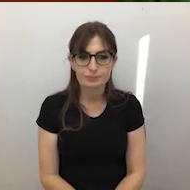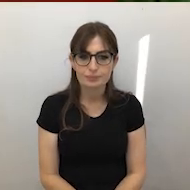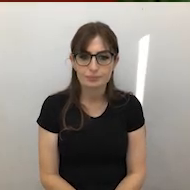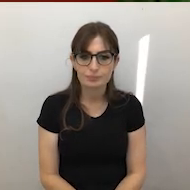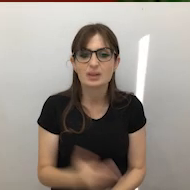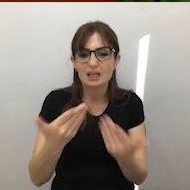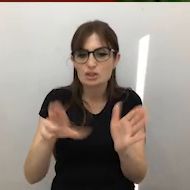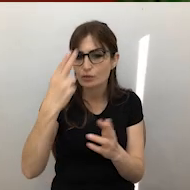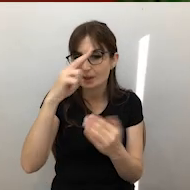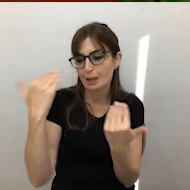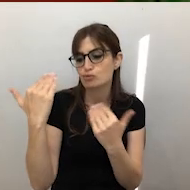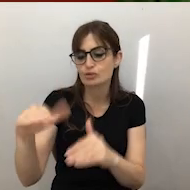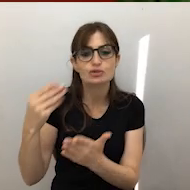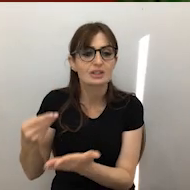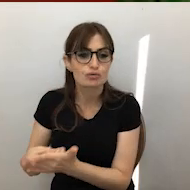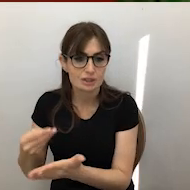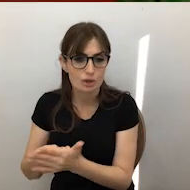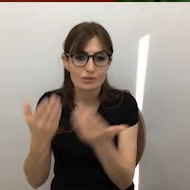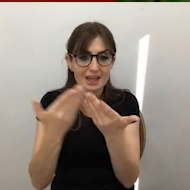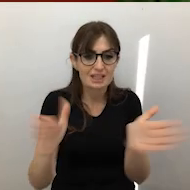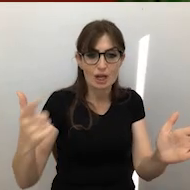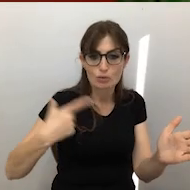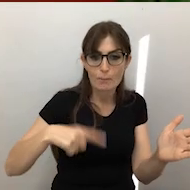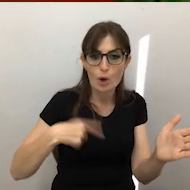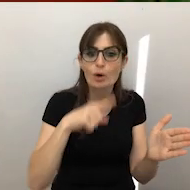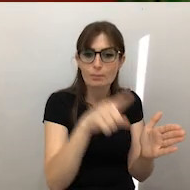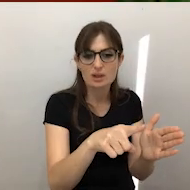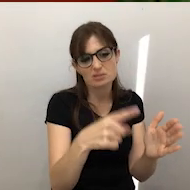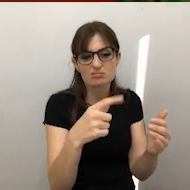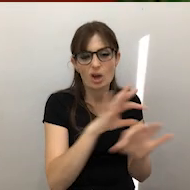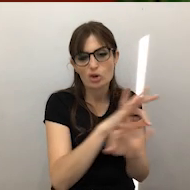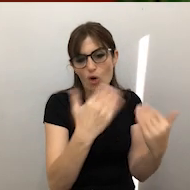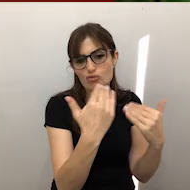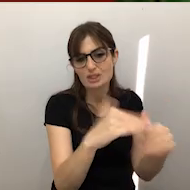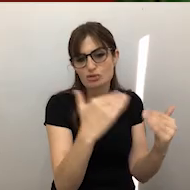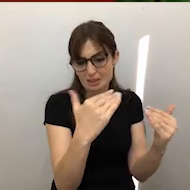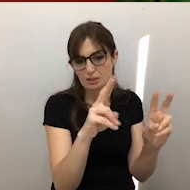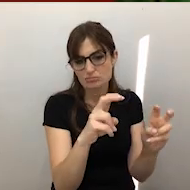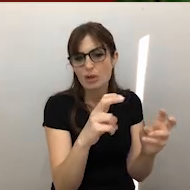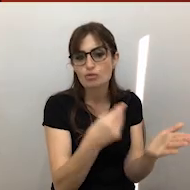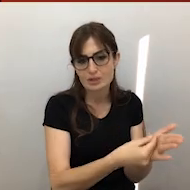Generally, these are called restricted reserves, where the general purpose reserves are called unrestricted reserves.